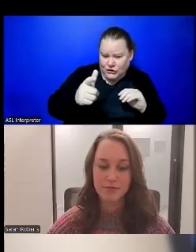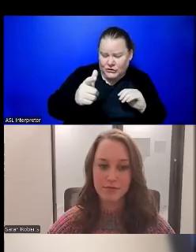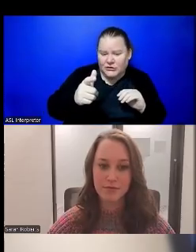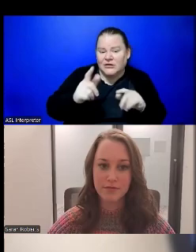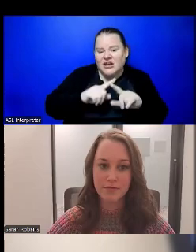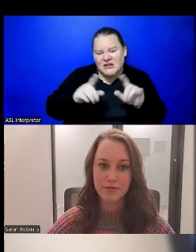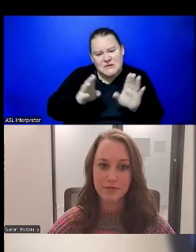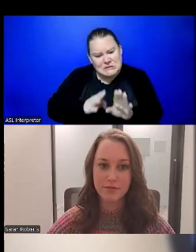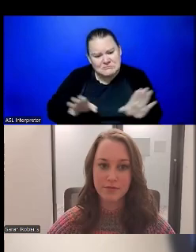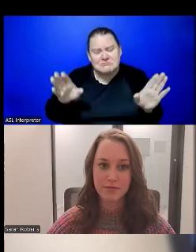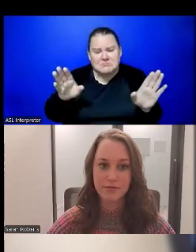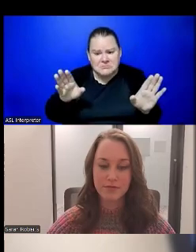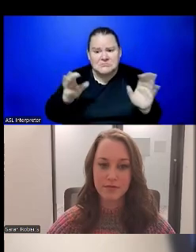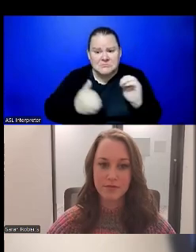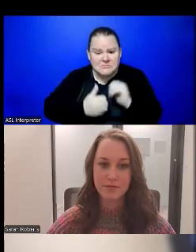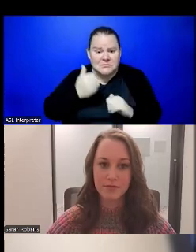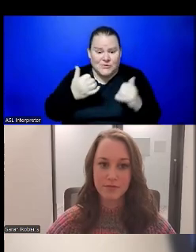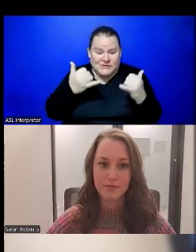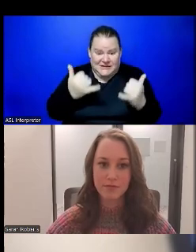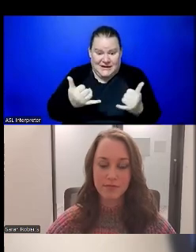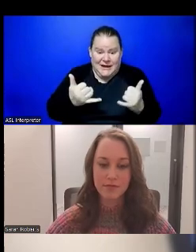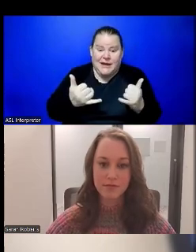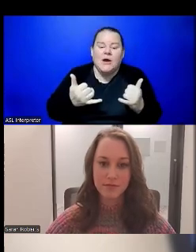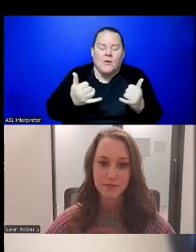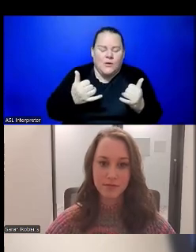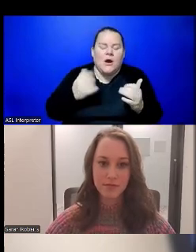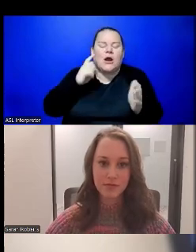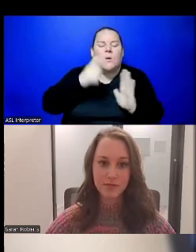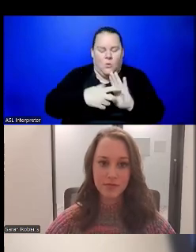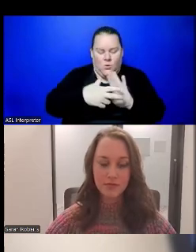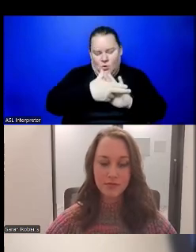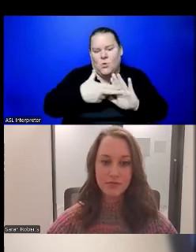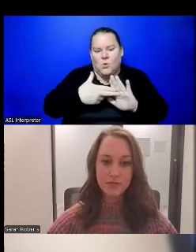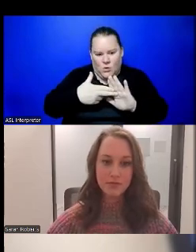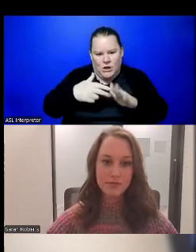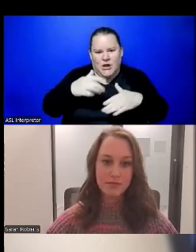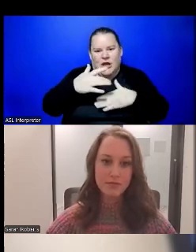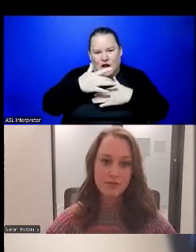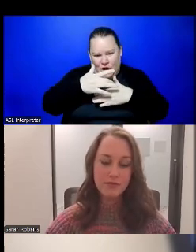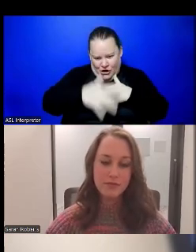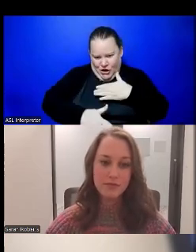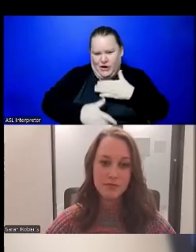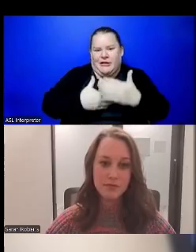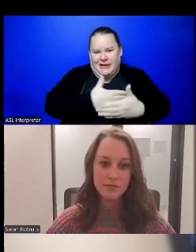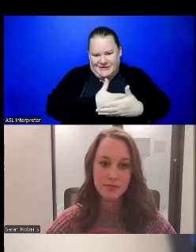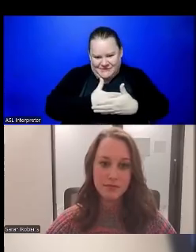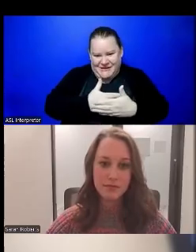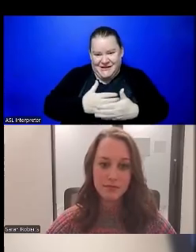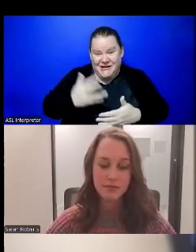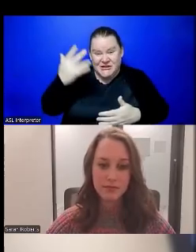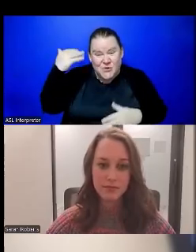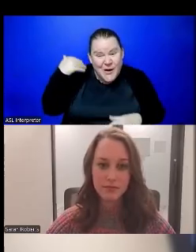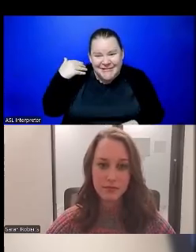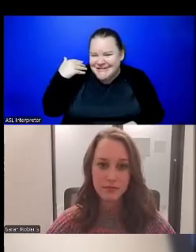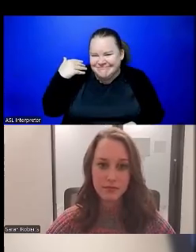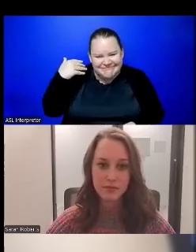general, majority now are being diagnosed early in childhood. Historically, that wasn't always the case, but I think now that